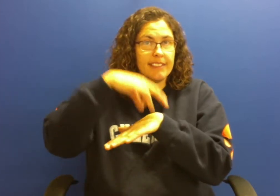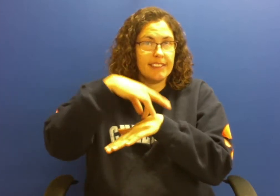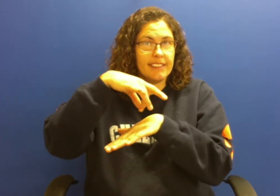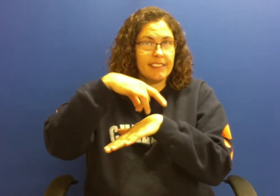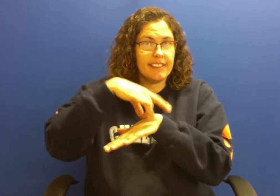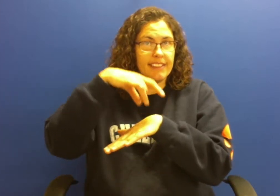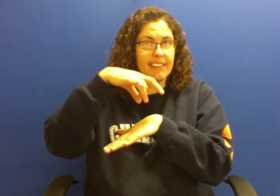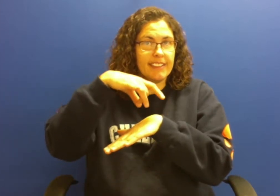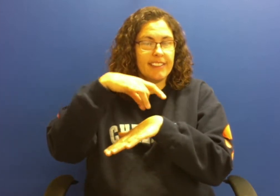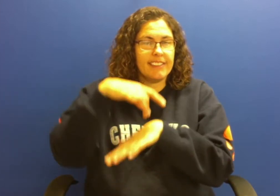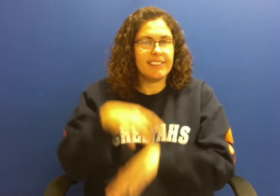pumpkin